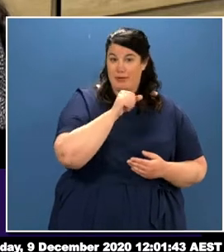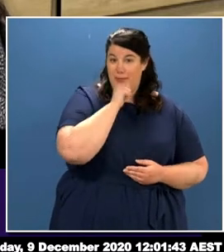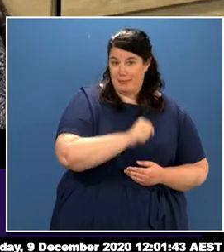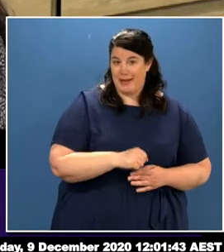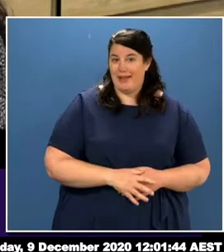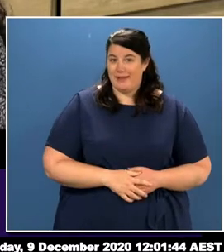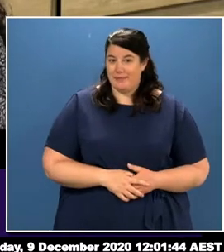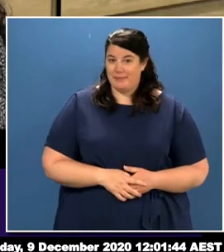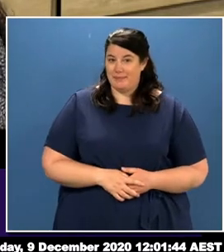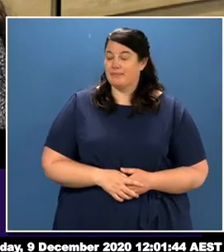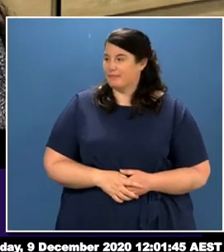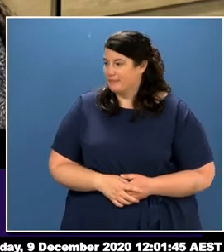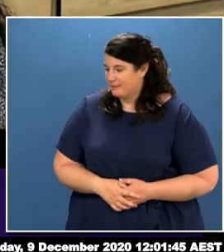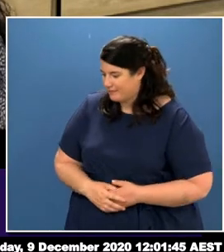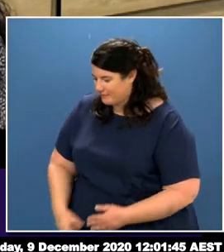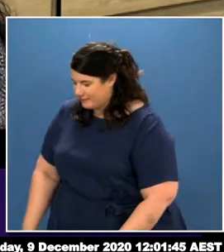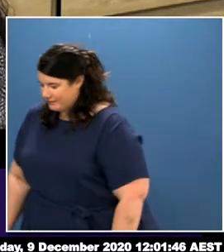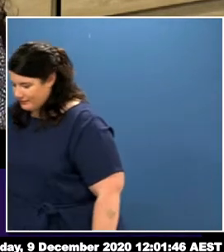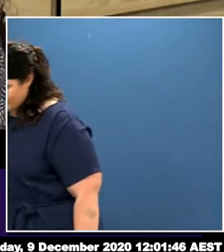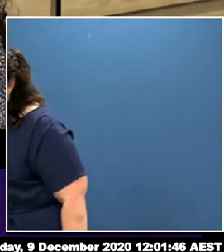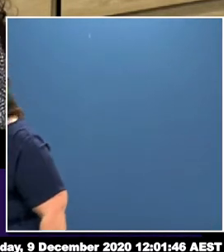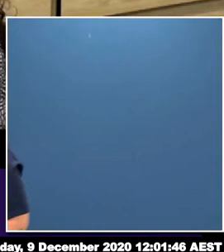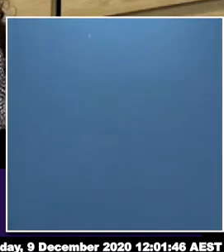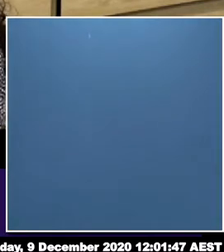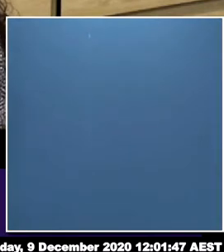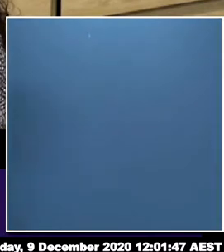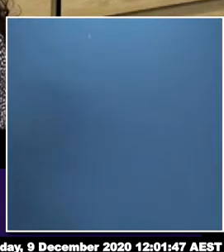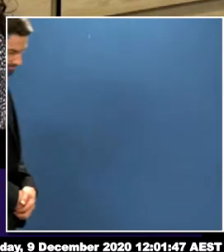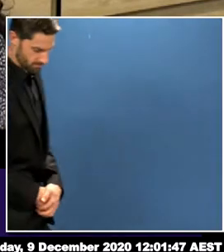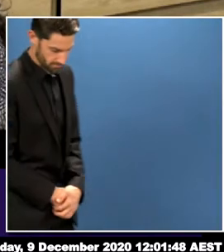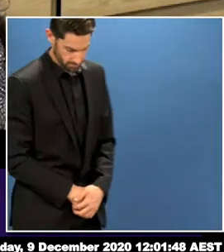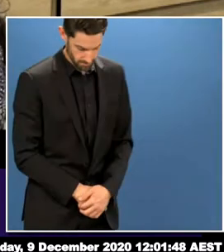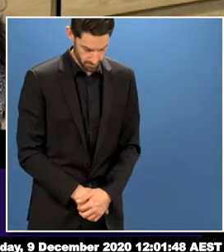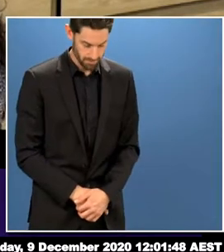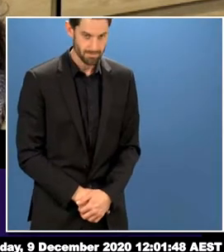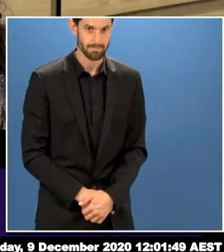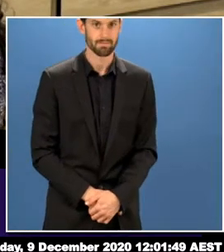Mr Pini, just to touch on the story about the person driving